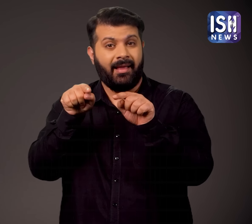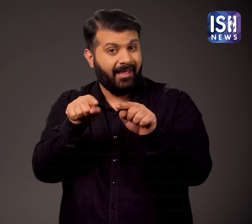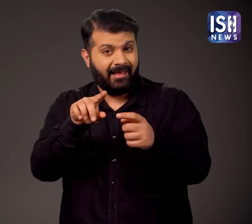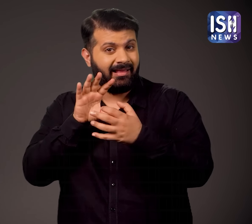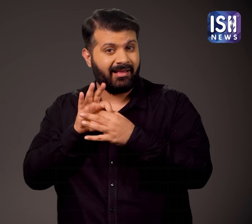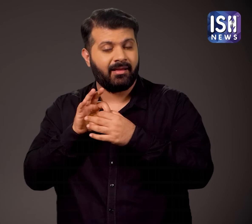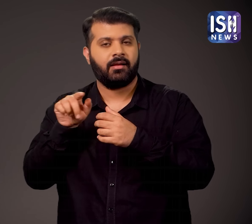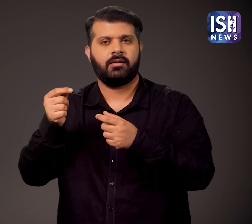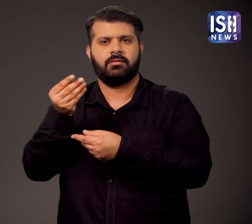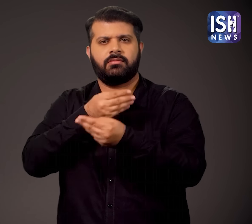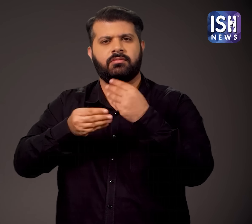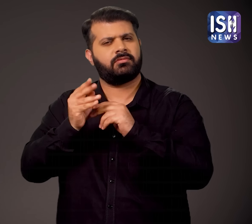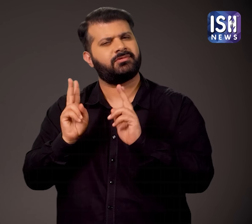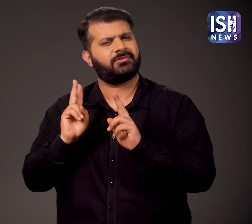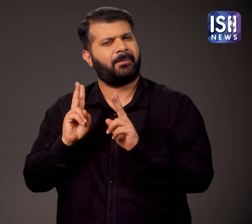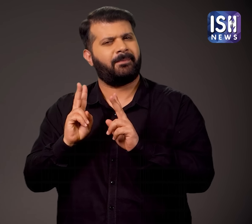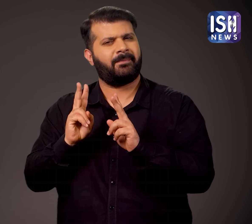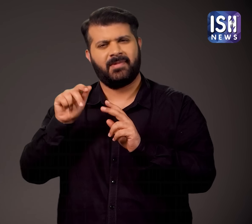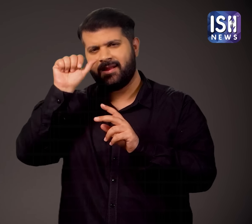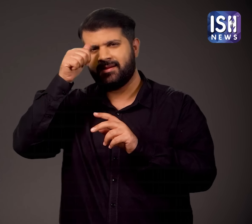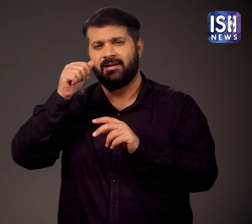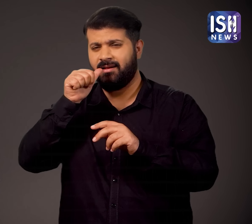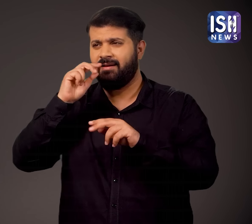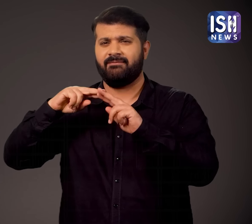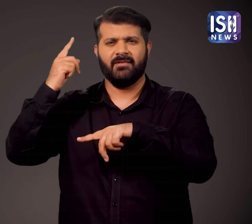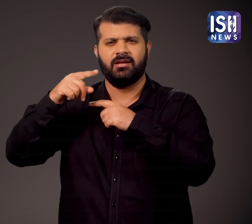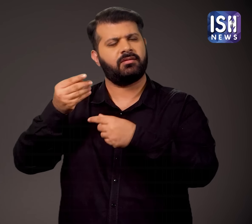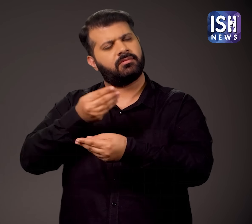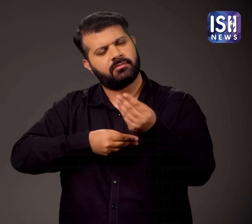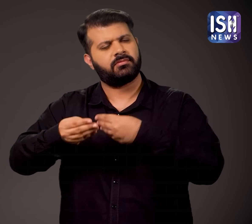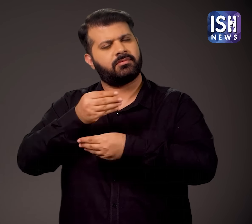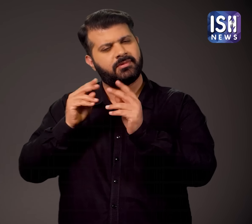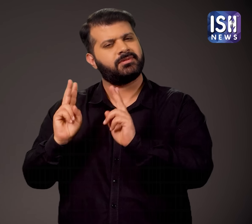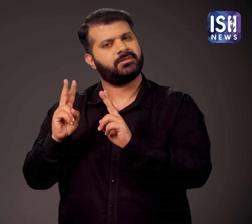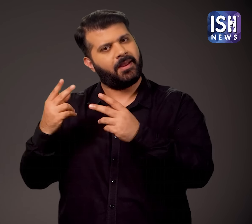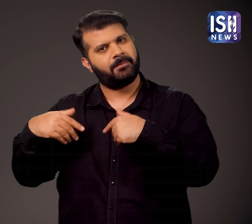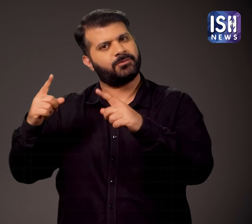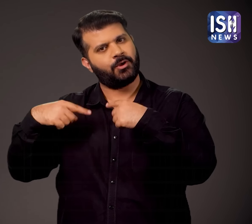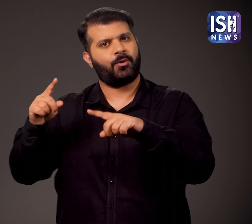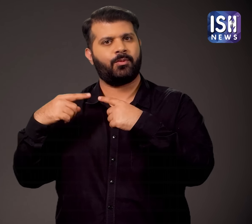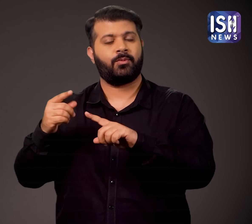This continues to support India’s alcohol industry.